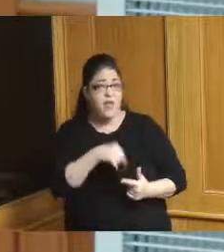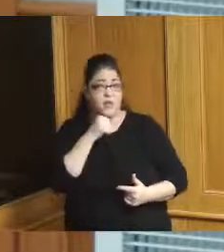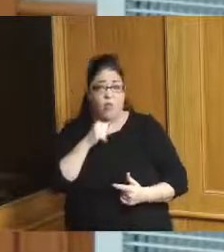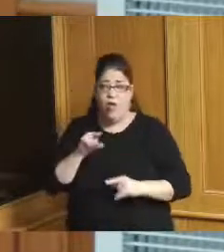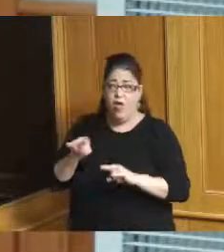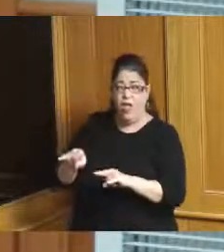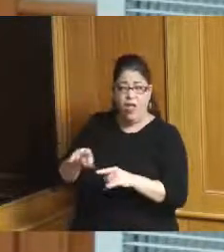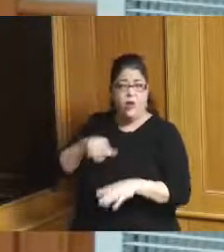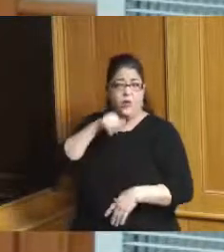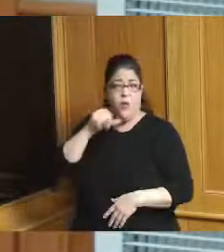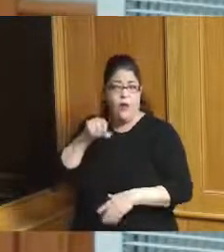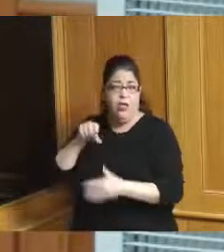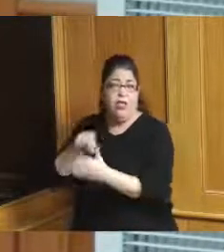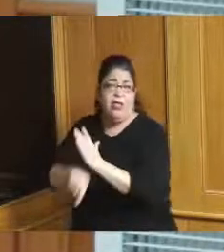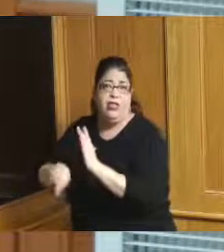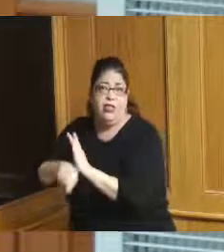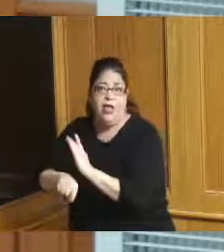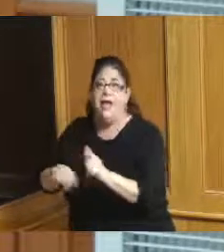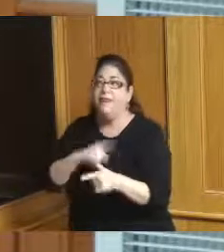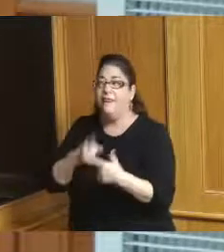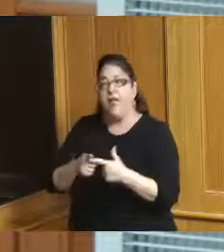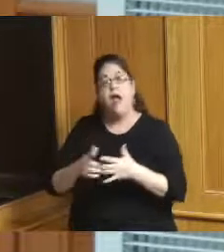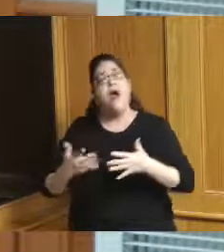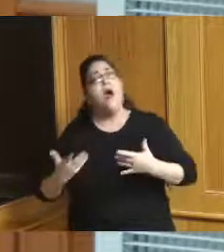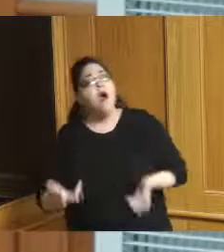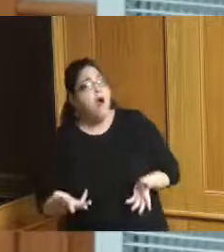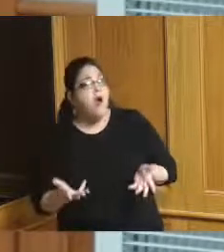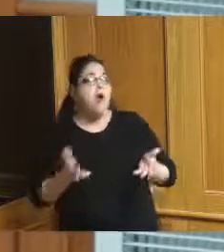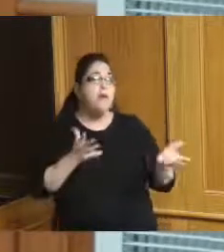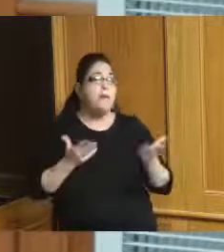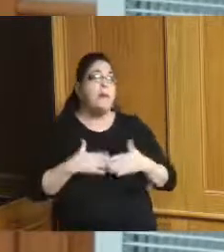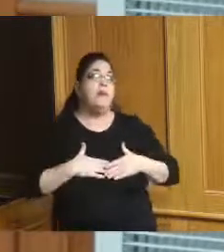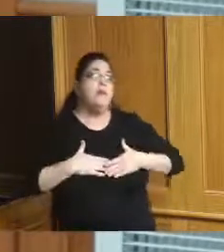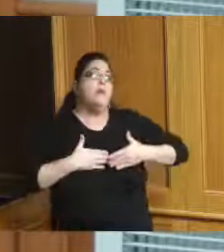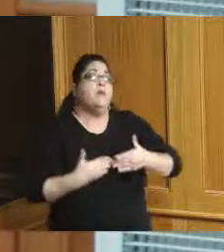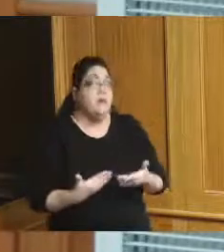I think when you saw earlier about manipulation which I thought when I saw that from the research